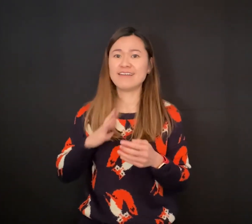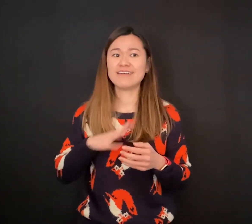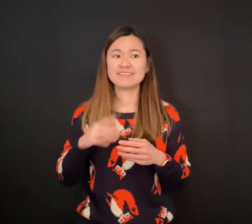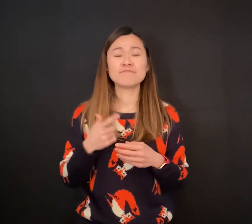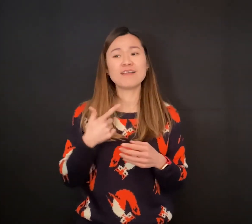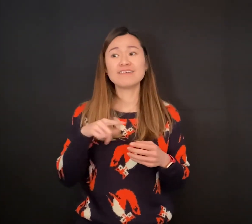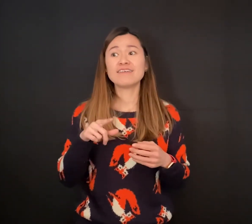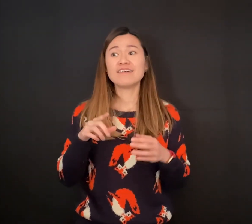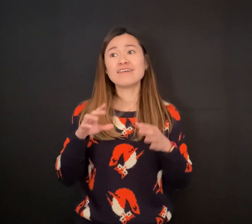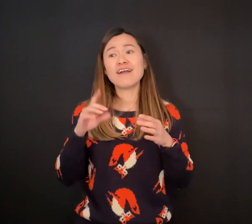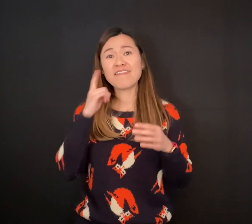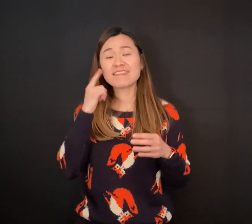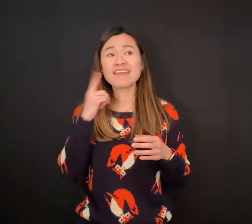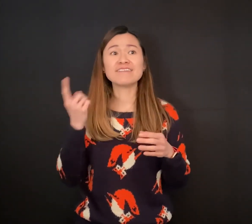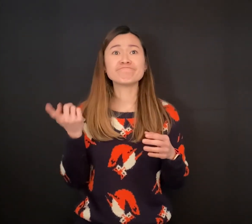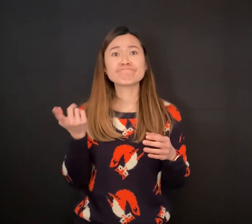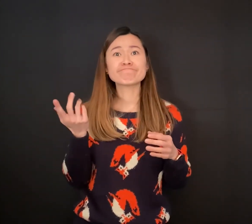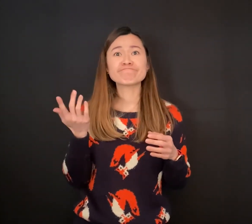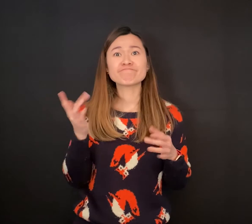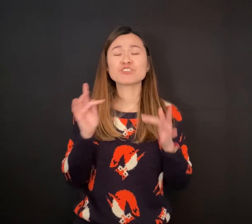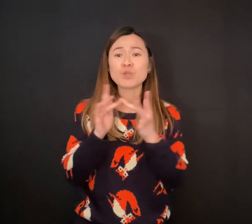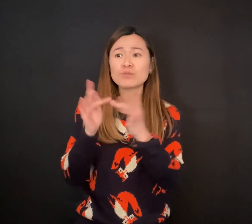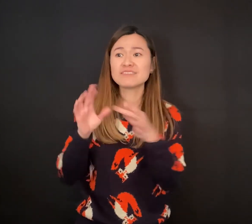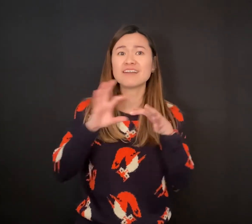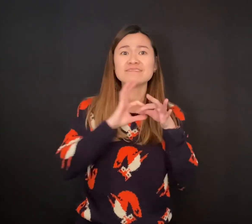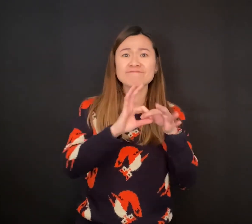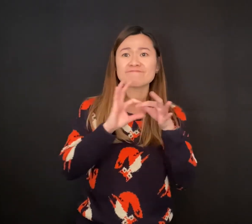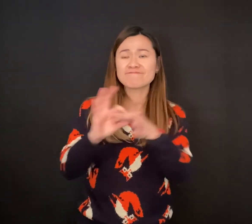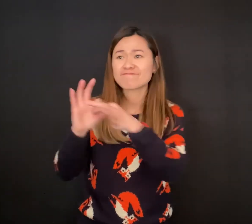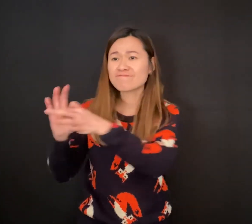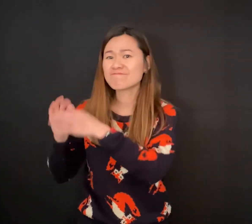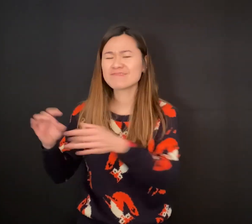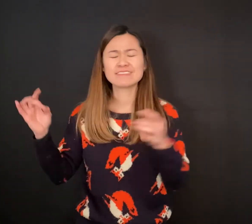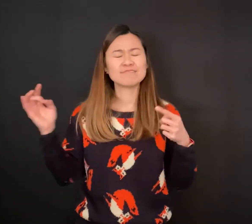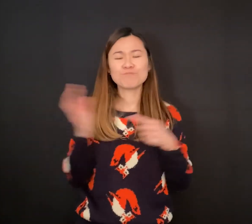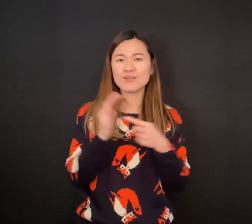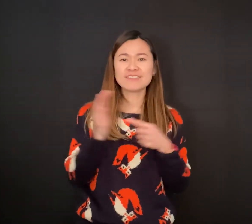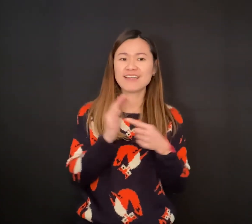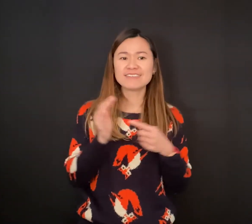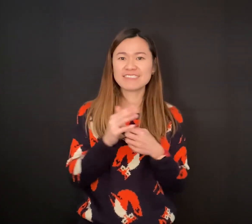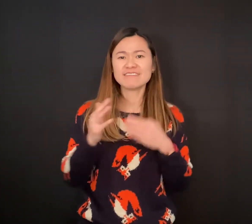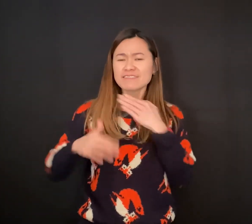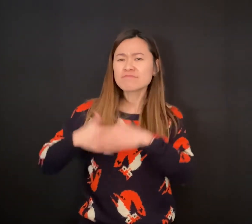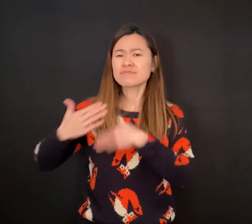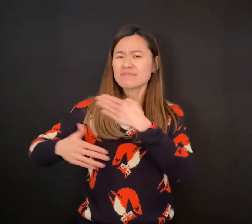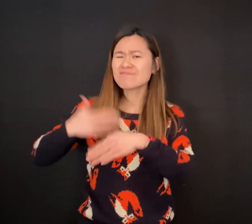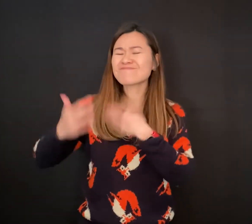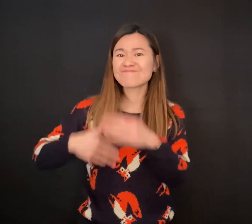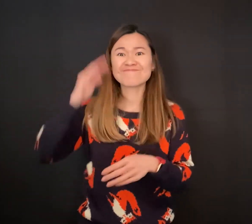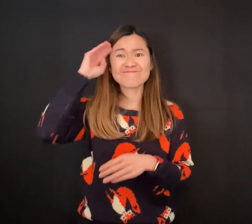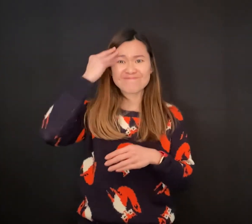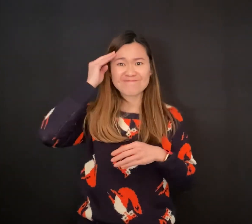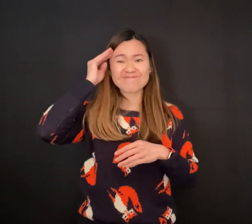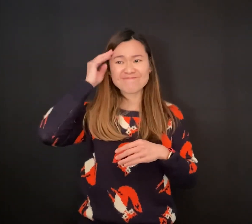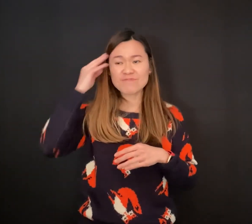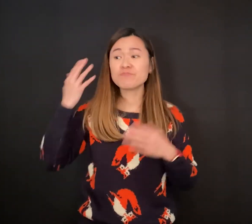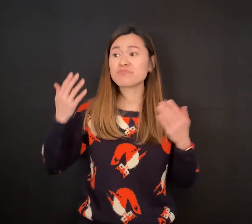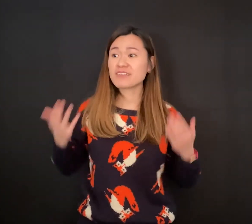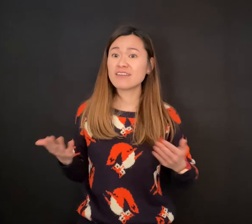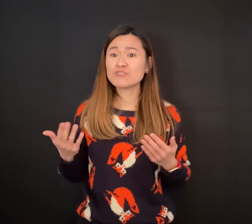Because I think that these relationships are so important just to continue them and be determined.